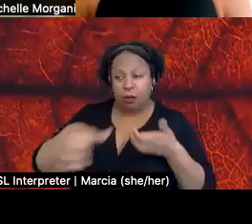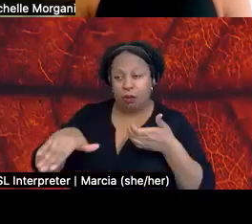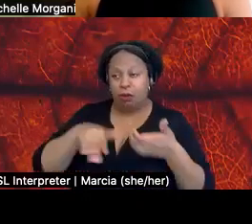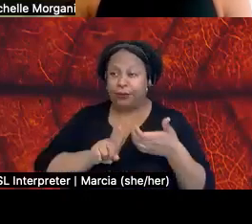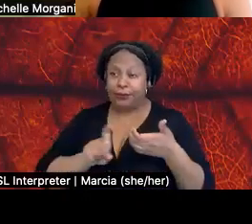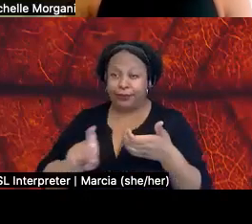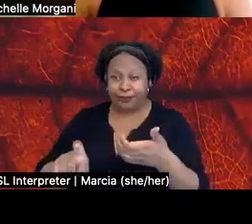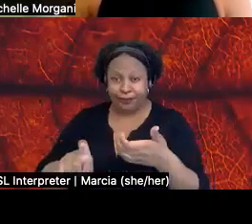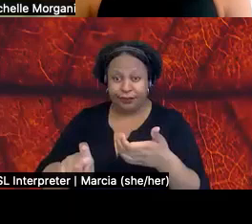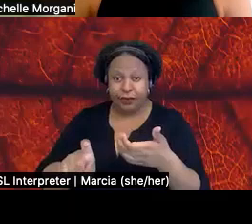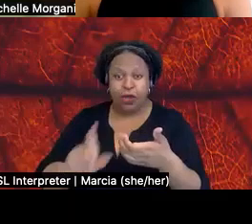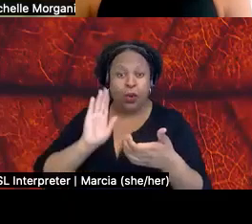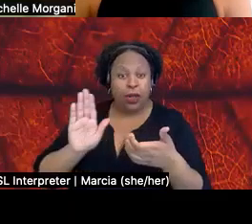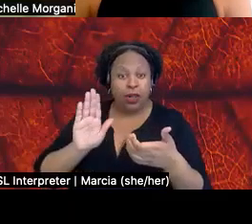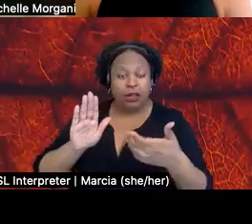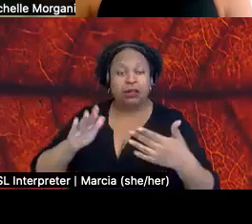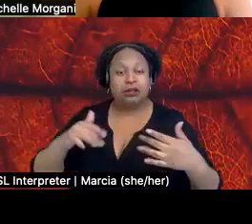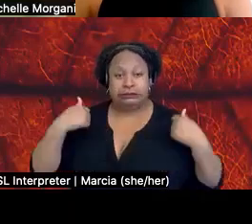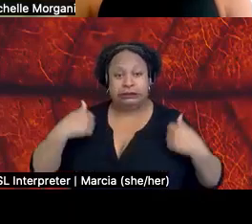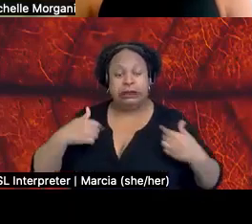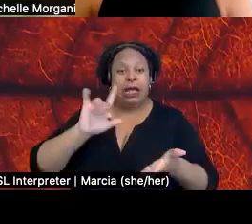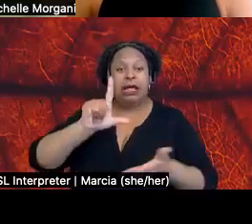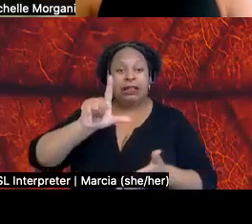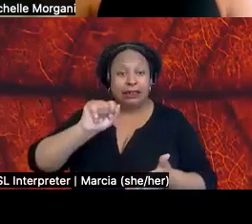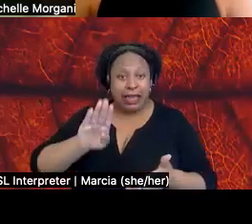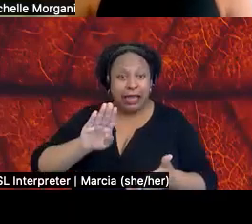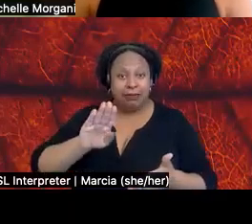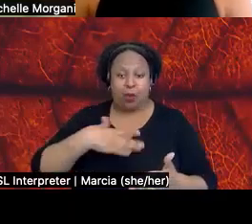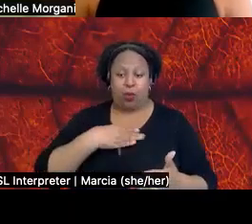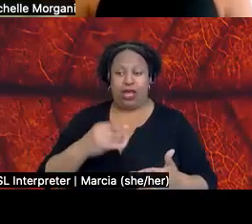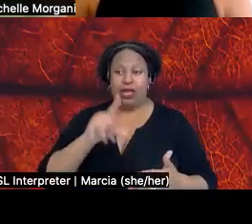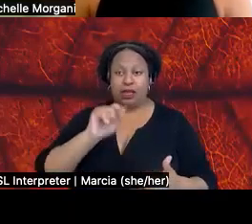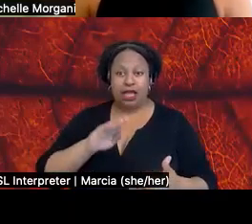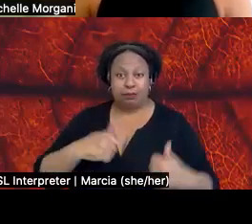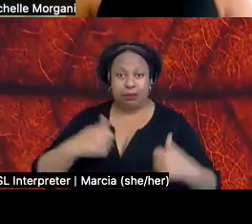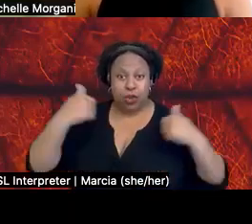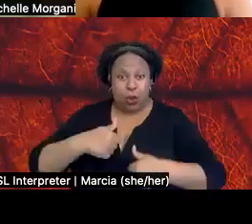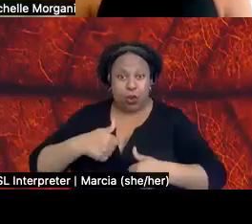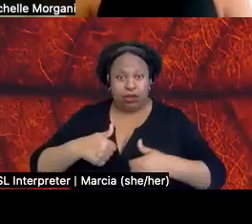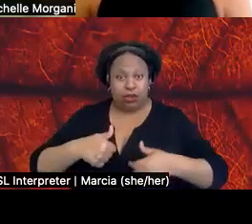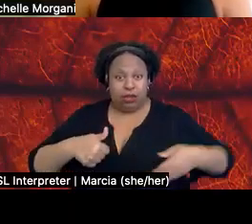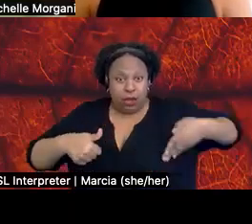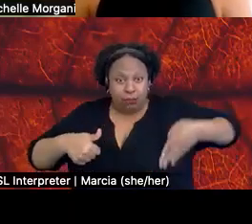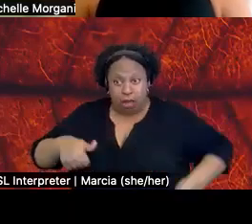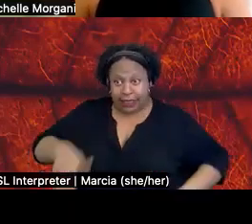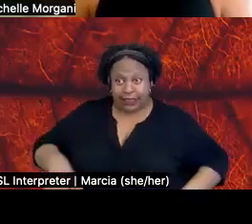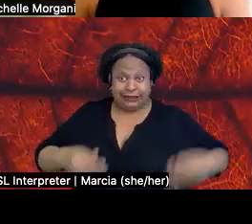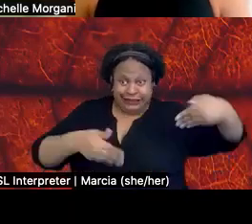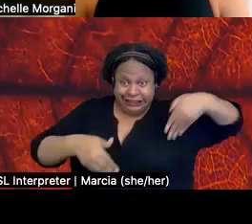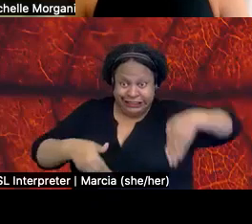Will it fit into the pocket of a lab coat? Will it need to fit into the pocket of scrubs?